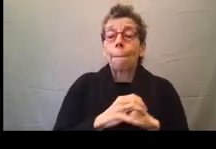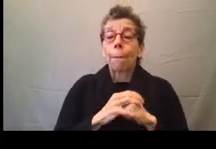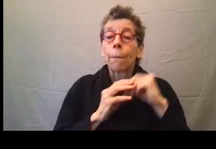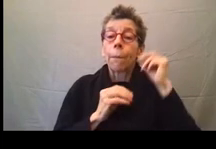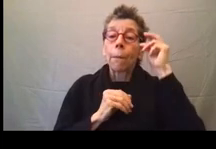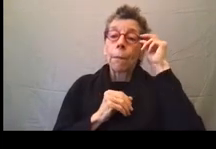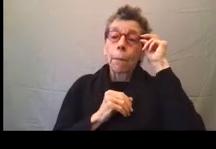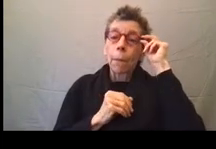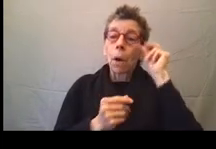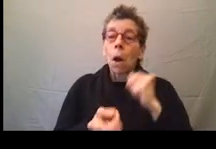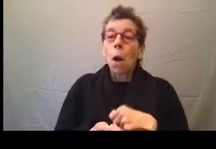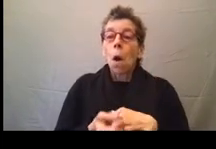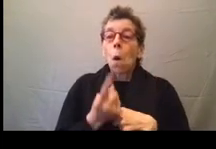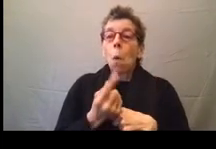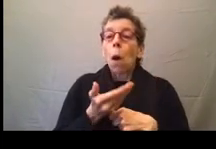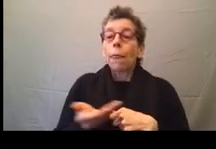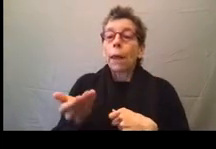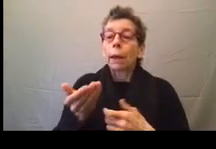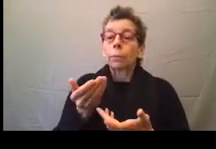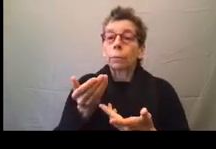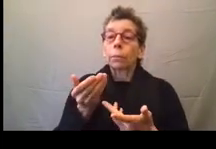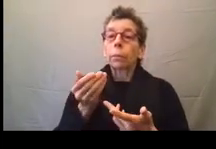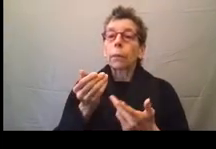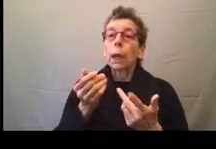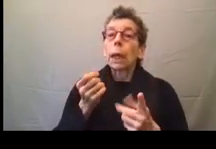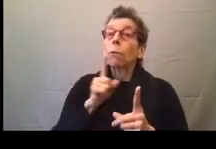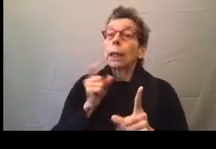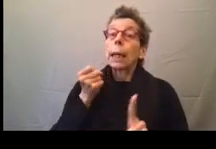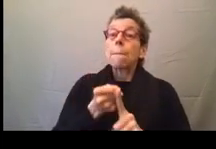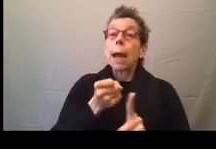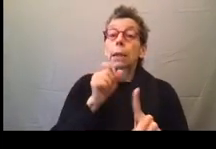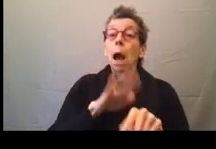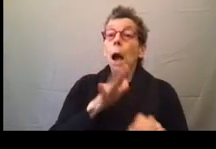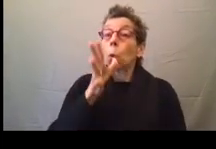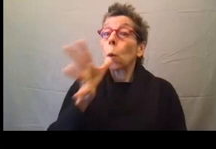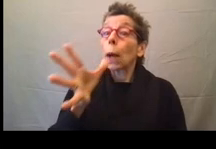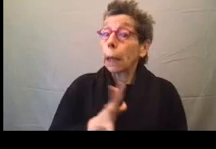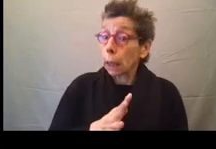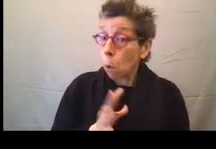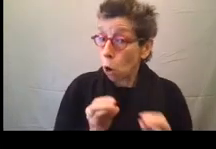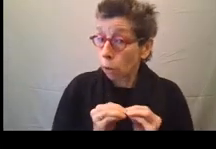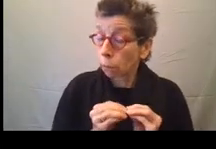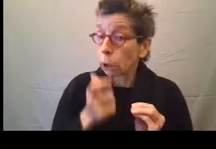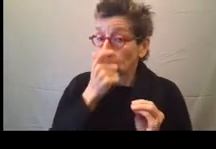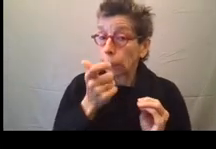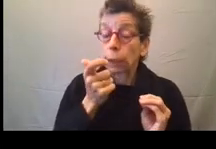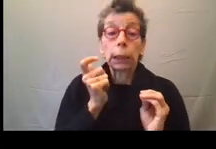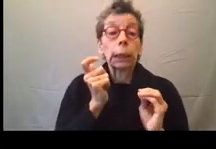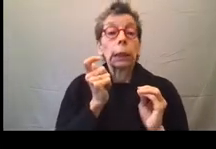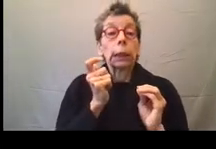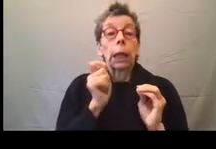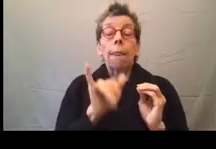of women who left the workforce. This proposal has the potential to not only increase consistent